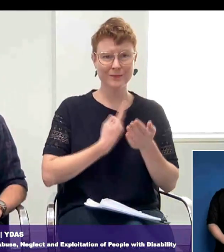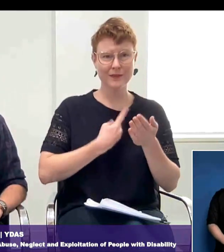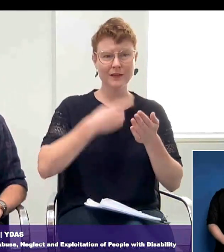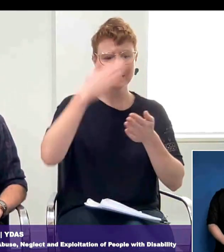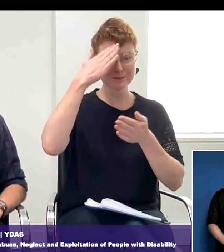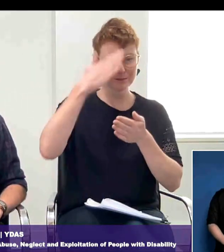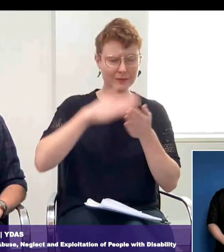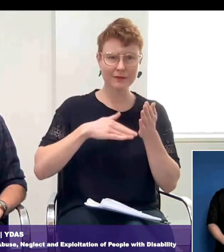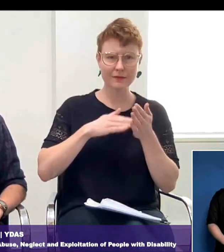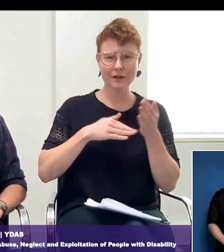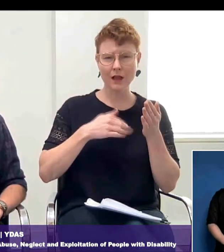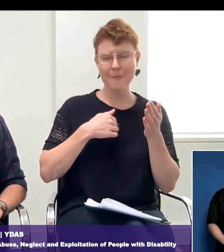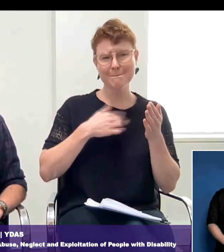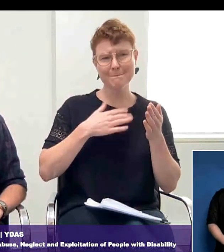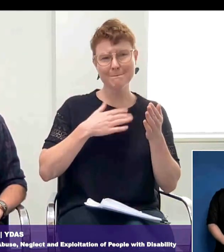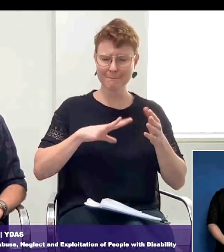I'm happy to share my personal experience.